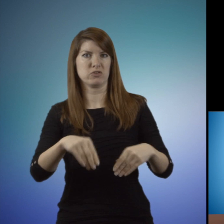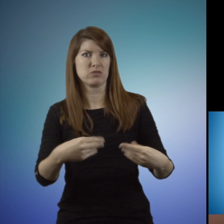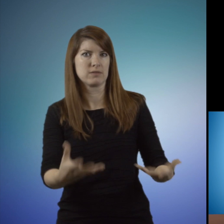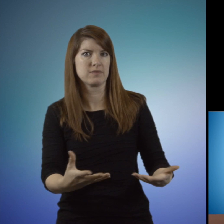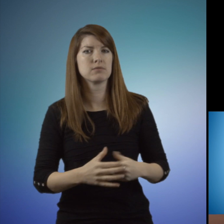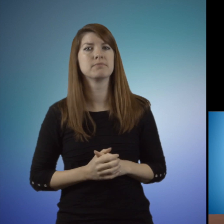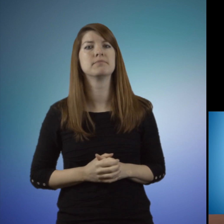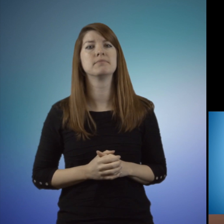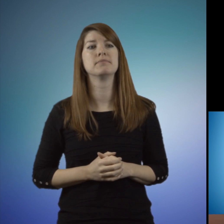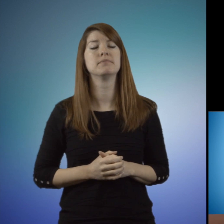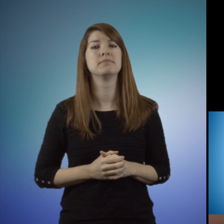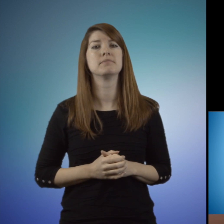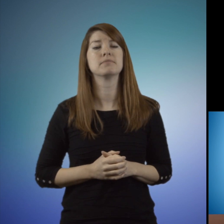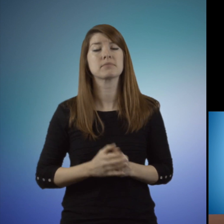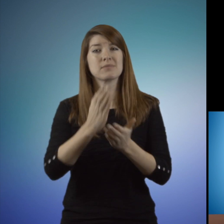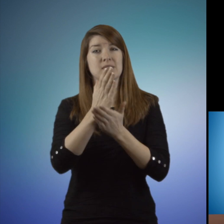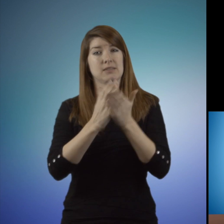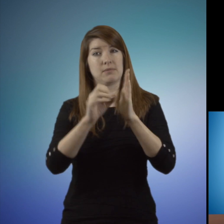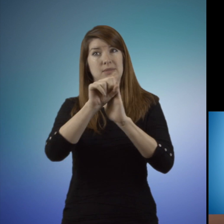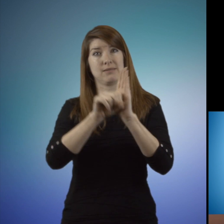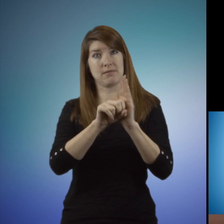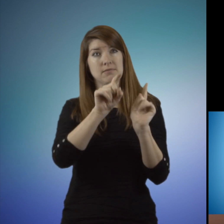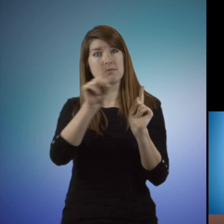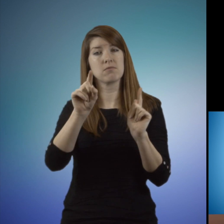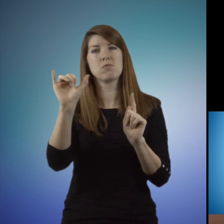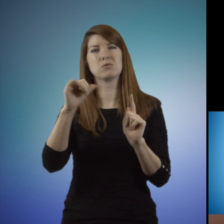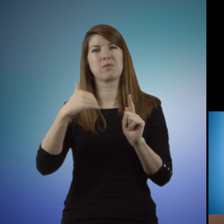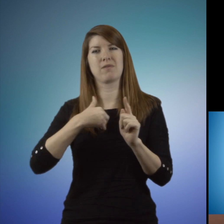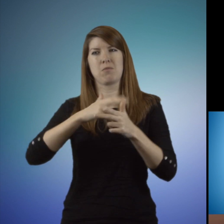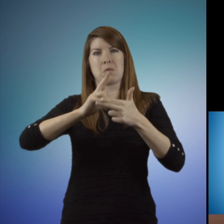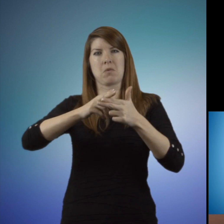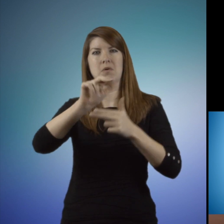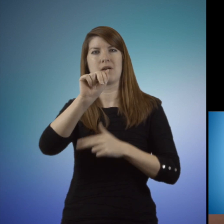Some states also have an at risk category for infants and toddlers